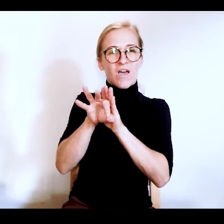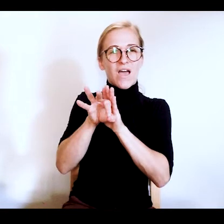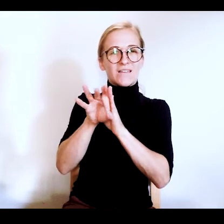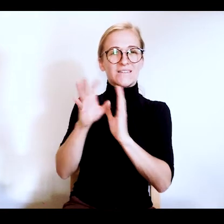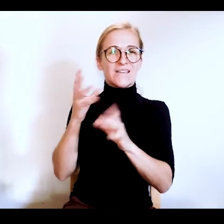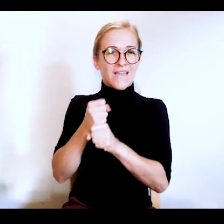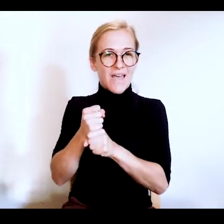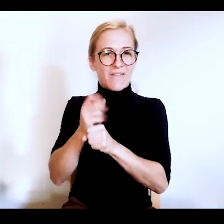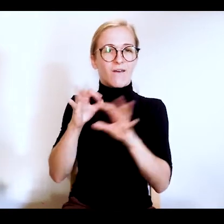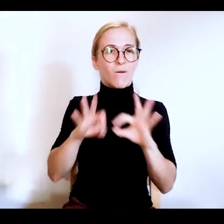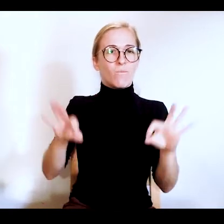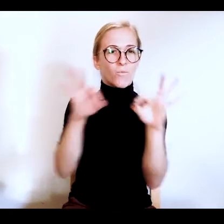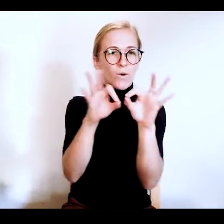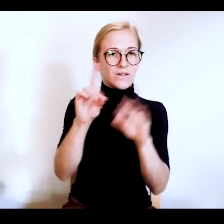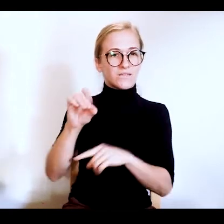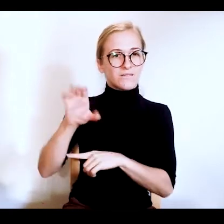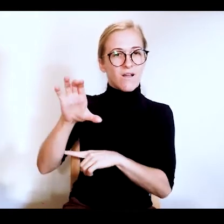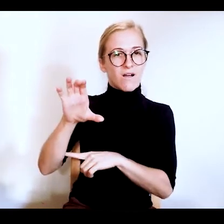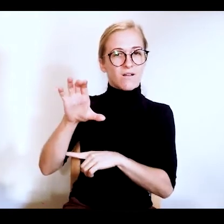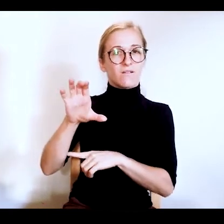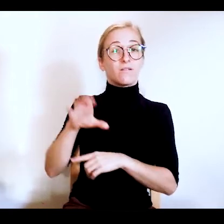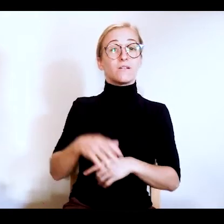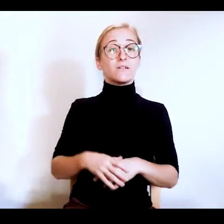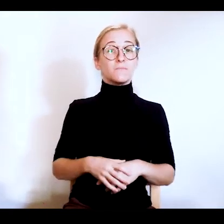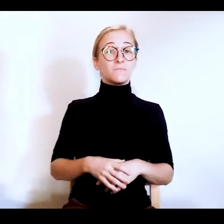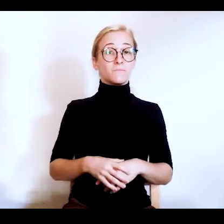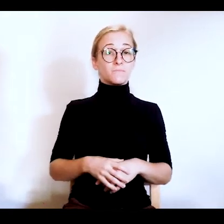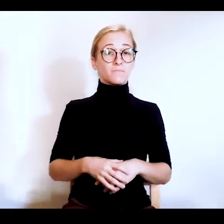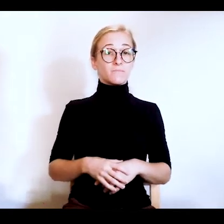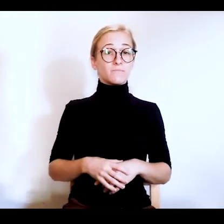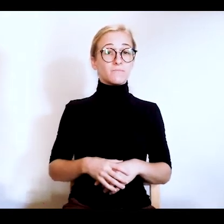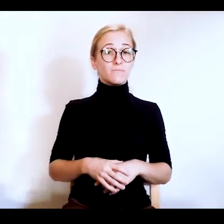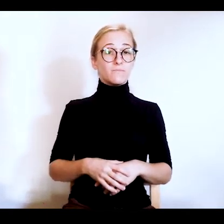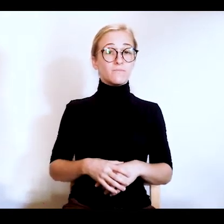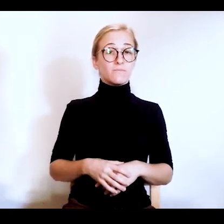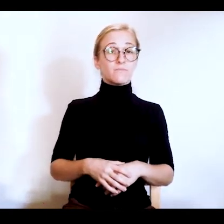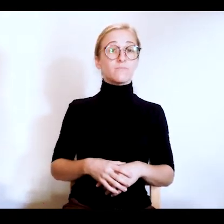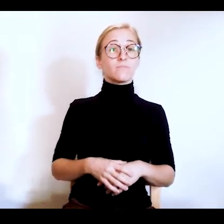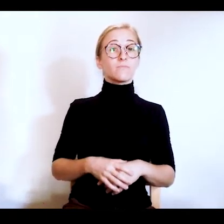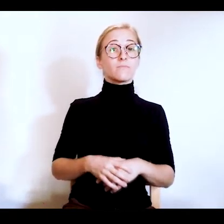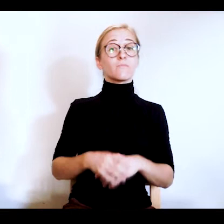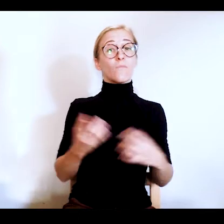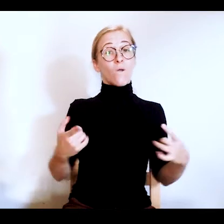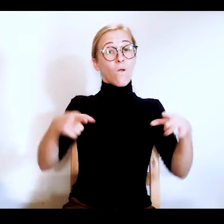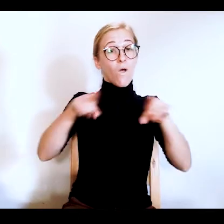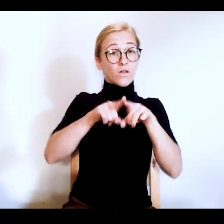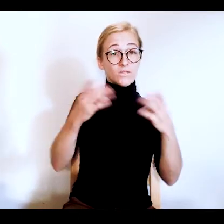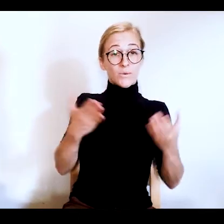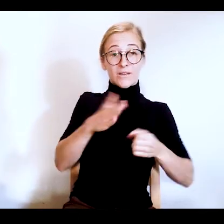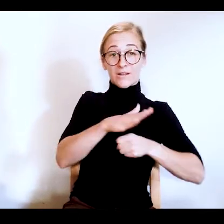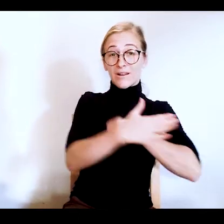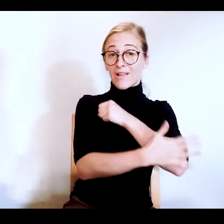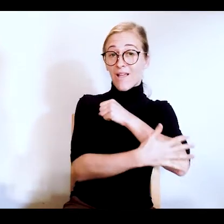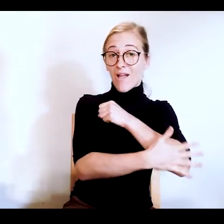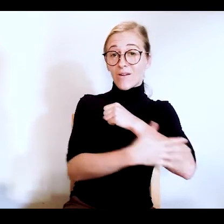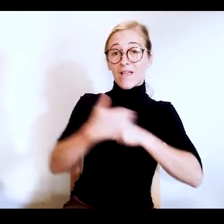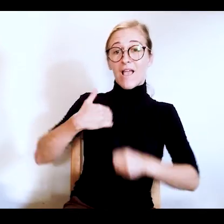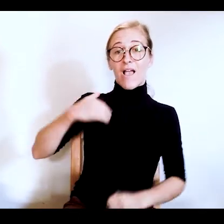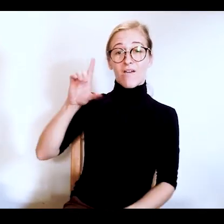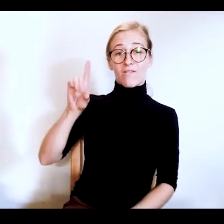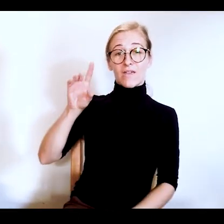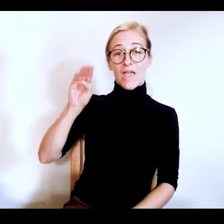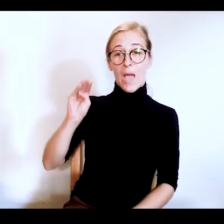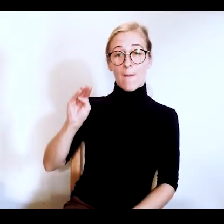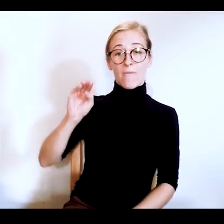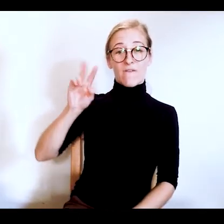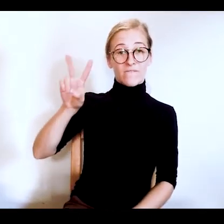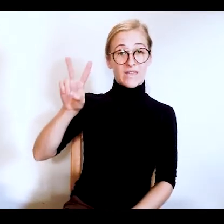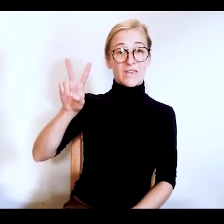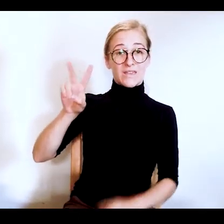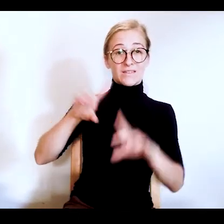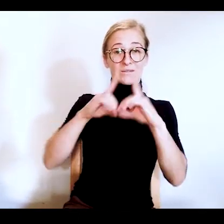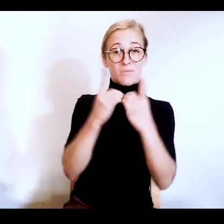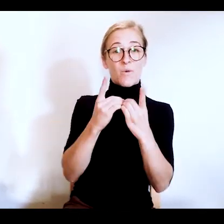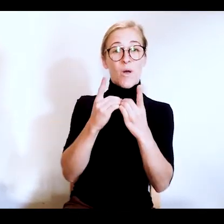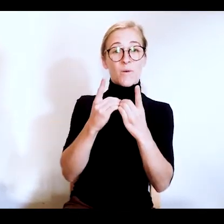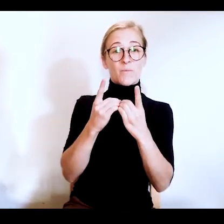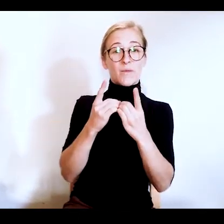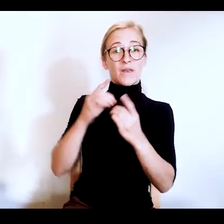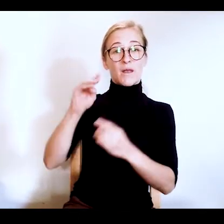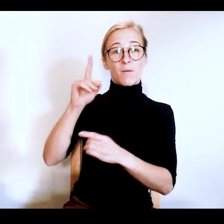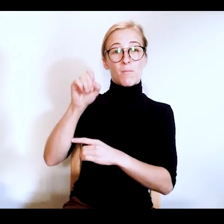Other than that, here the county, the DMV, the Department of Motor Vehicles,